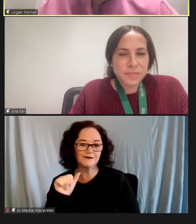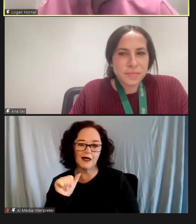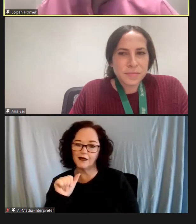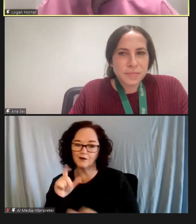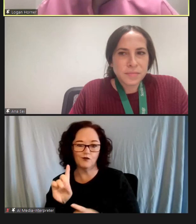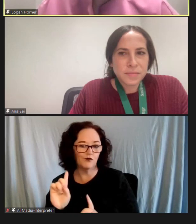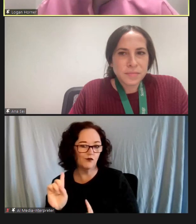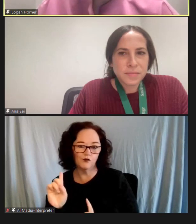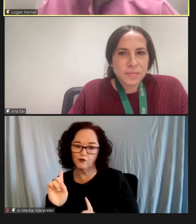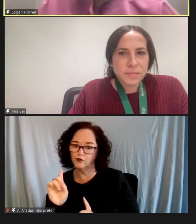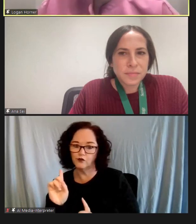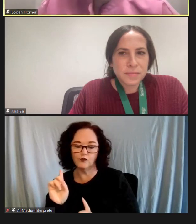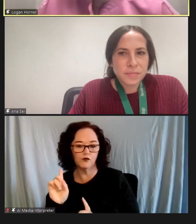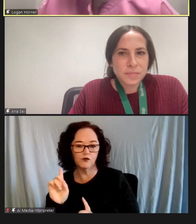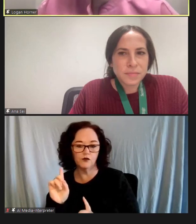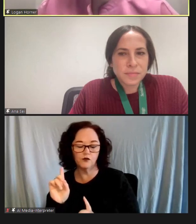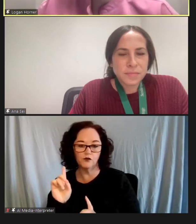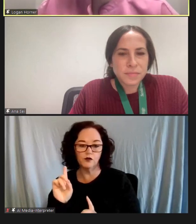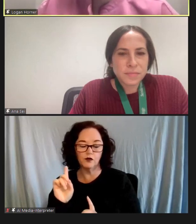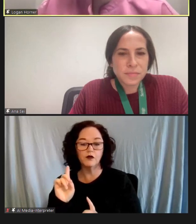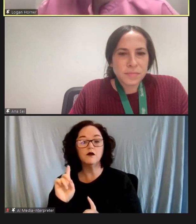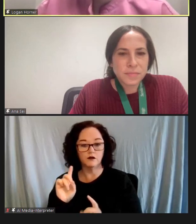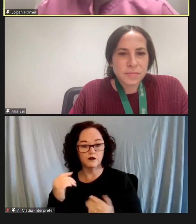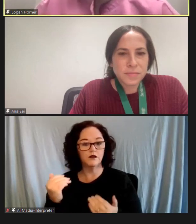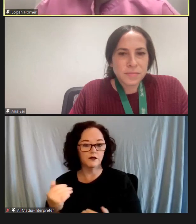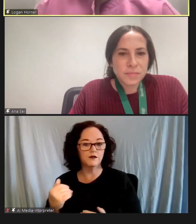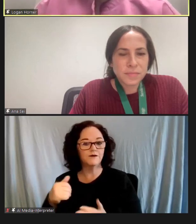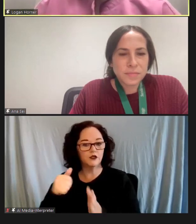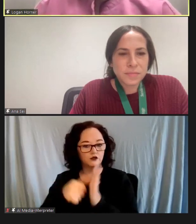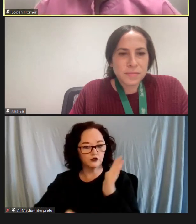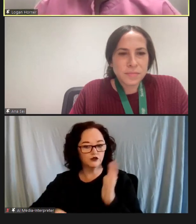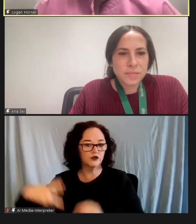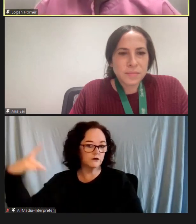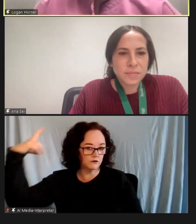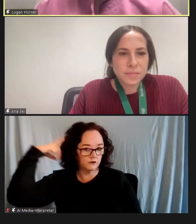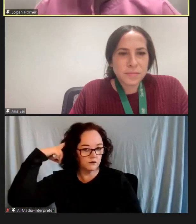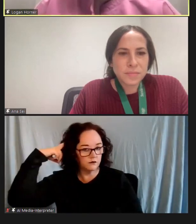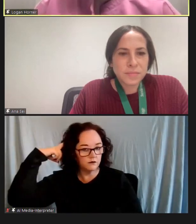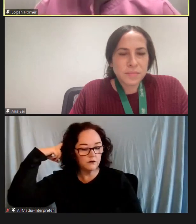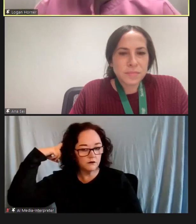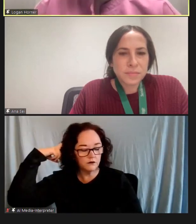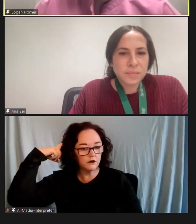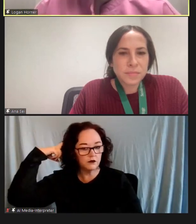have implanted that